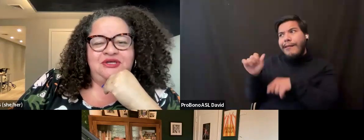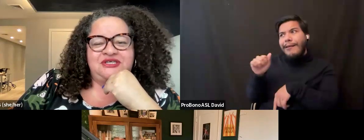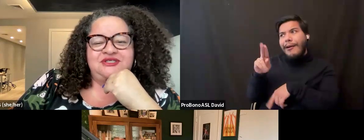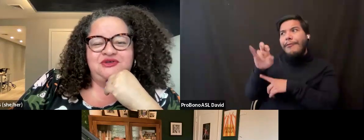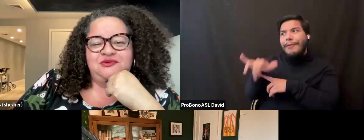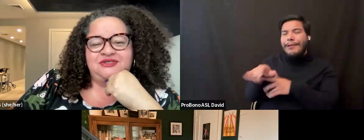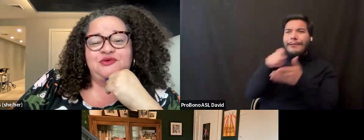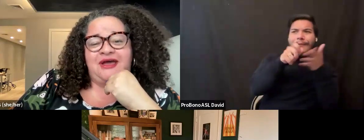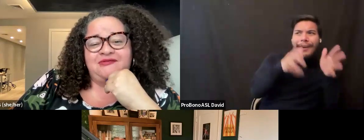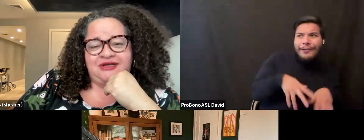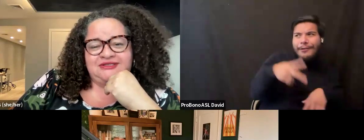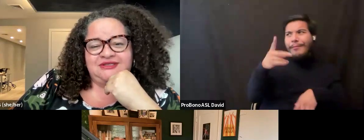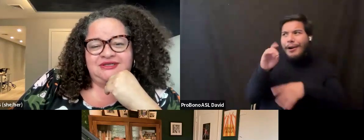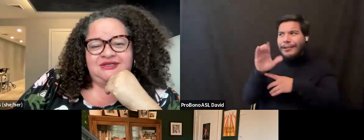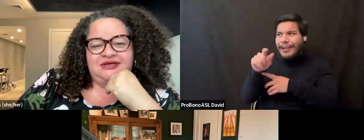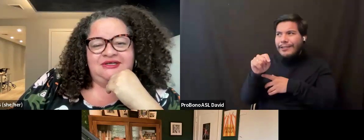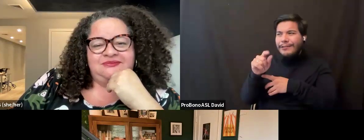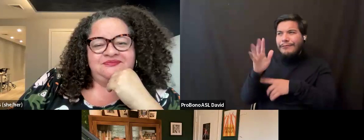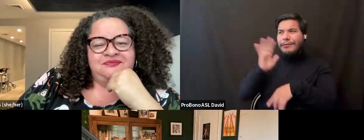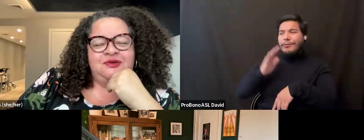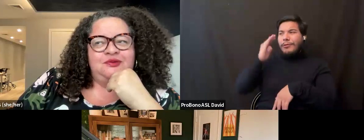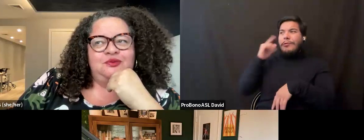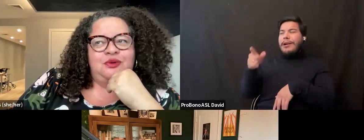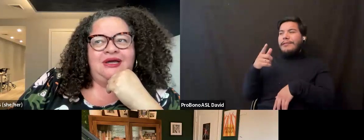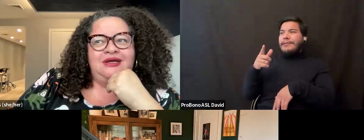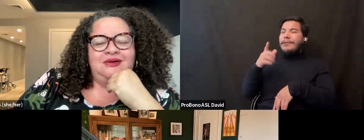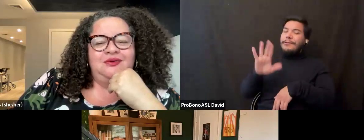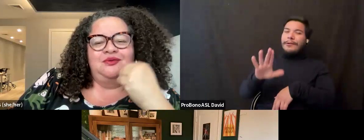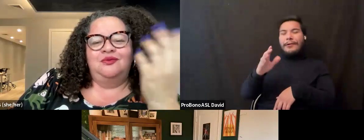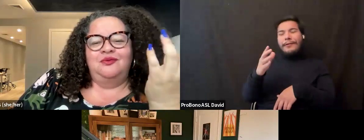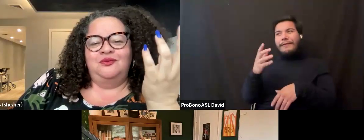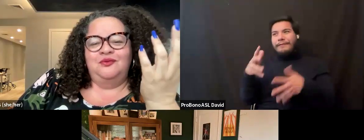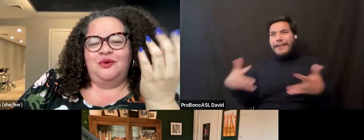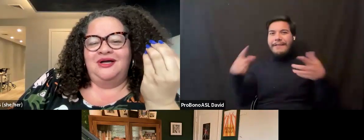we just knew you as your fat friend. Yeah. Oh. Yeah. I left out a big chapter.